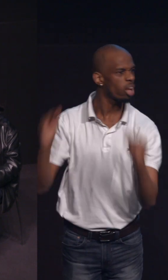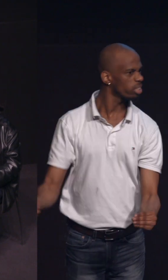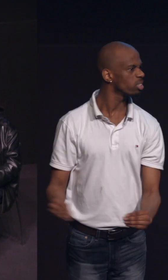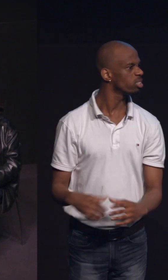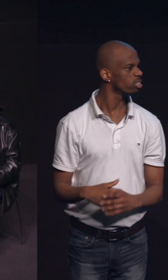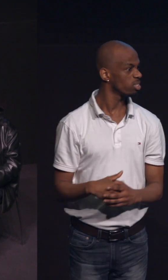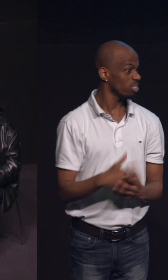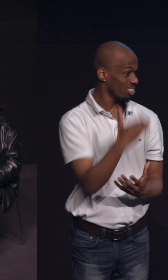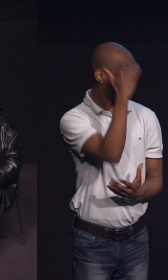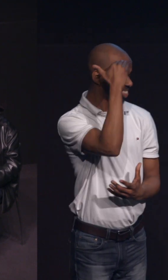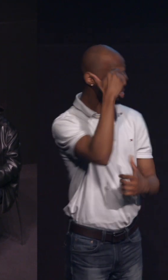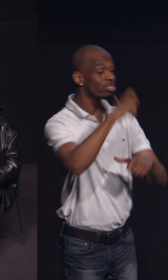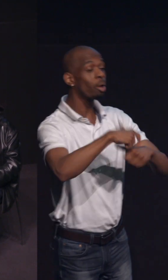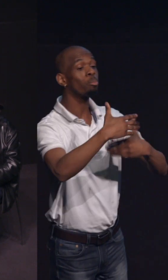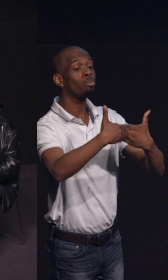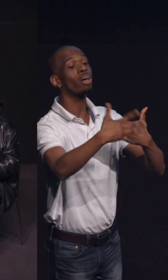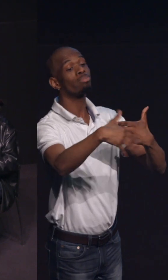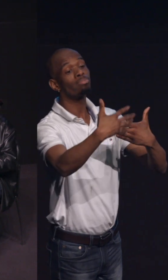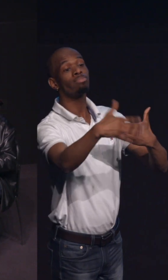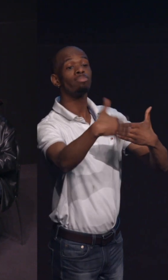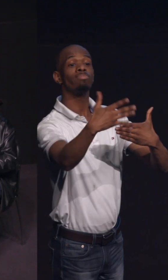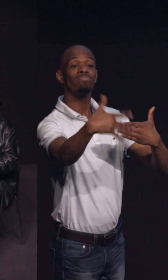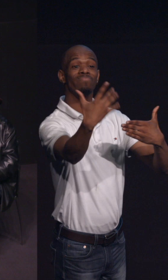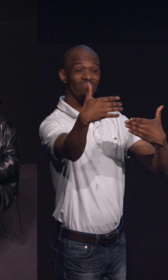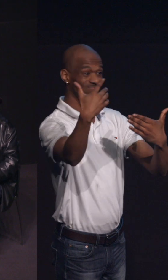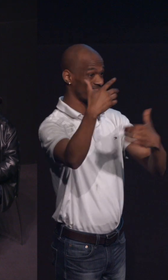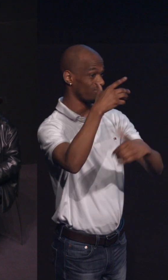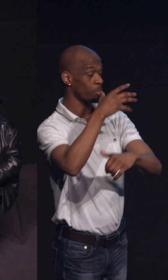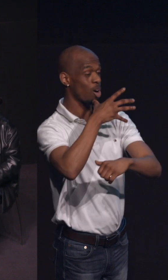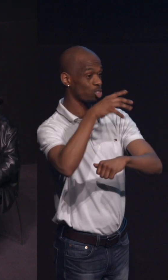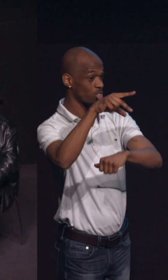Mother Nature sure will, you know?